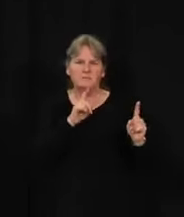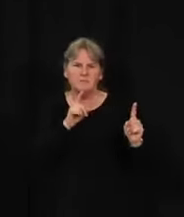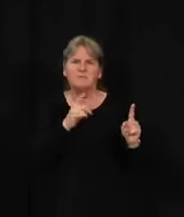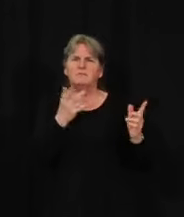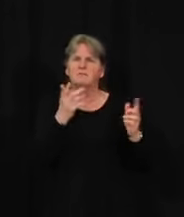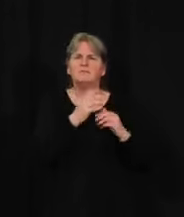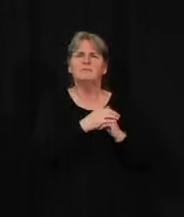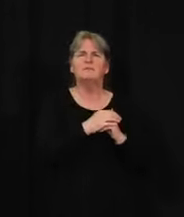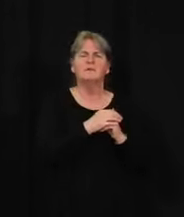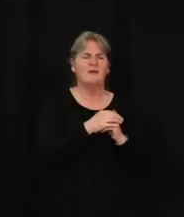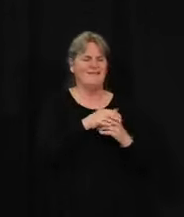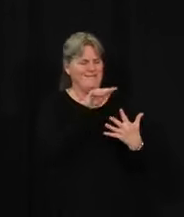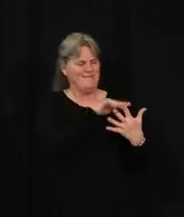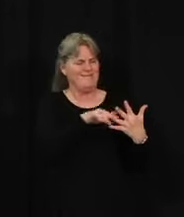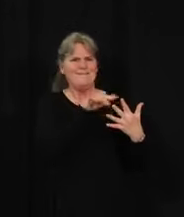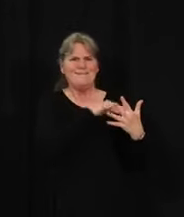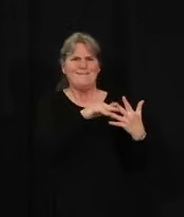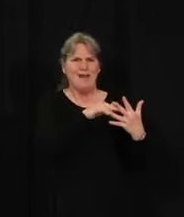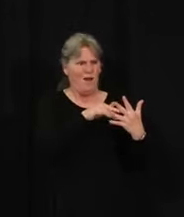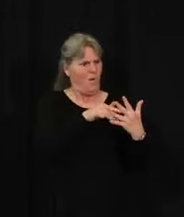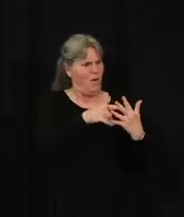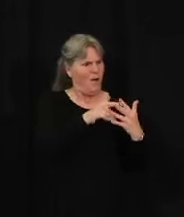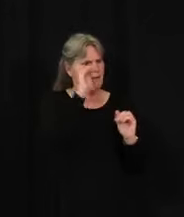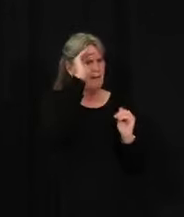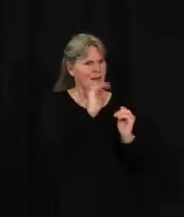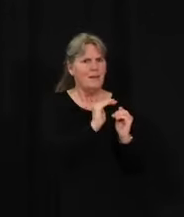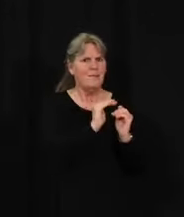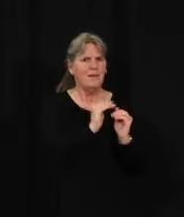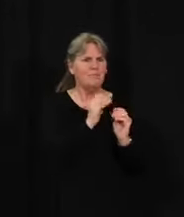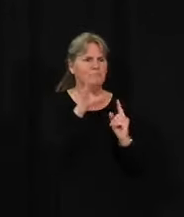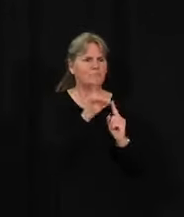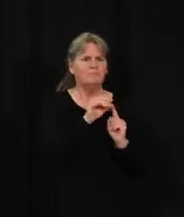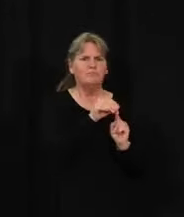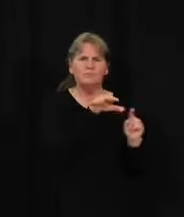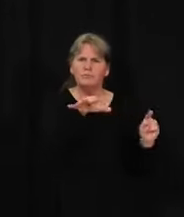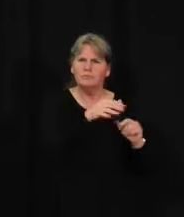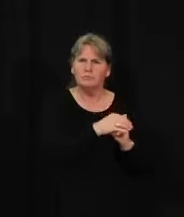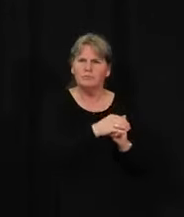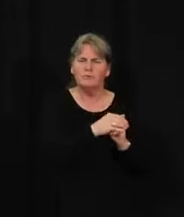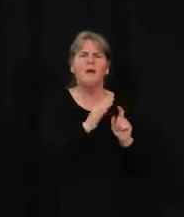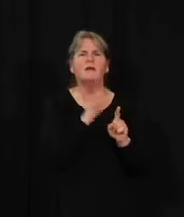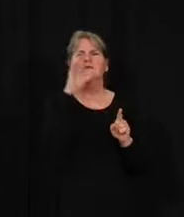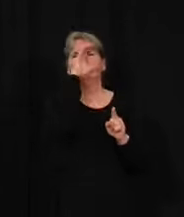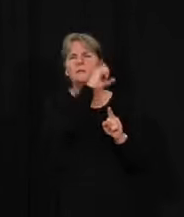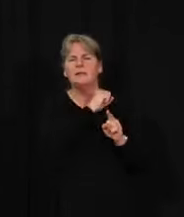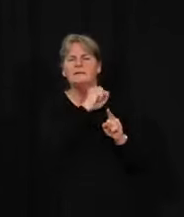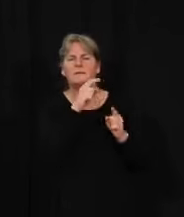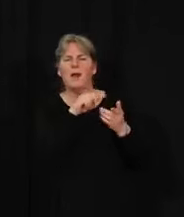population. Other areas might help us to predict PPE requirements for estimate health system capacity